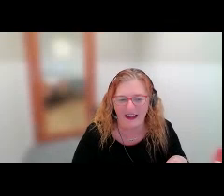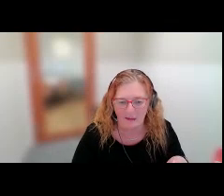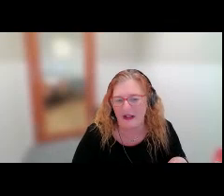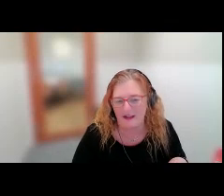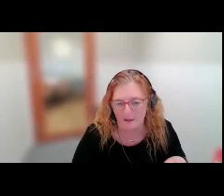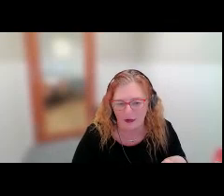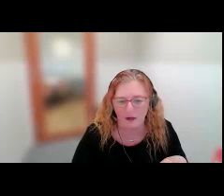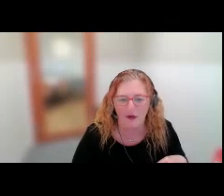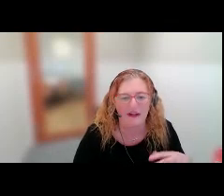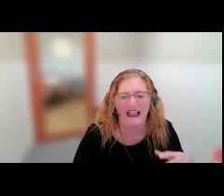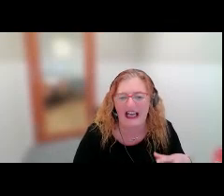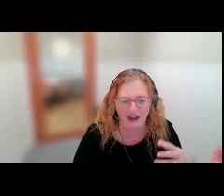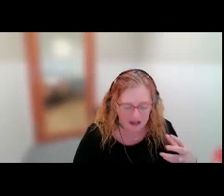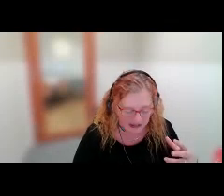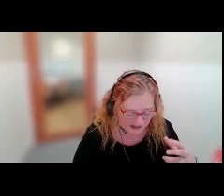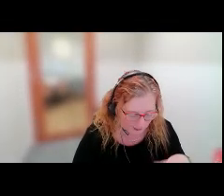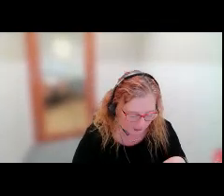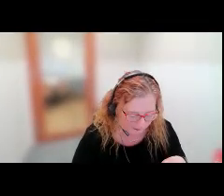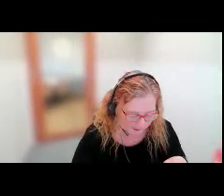MPS module or the Aged Care module.